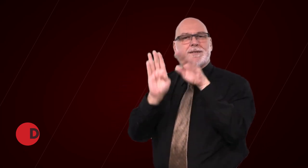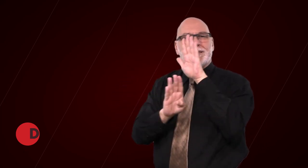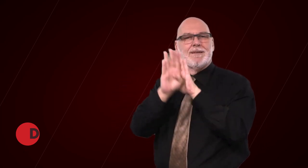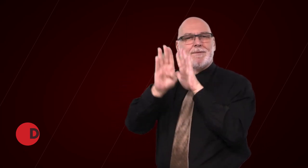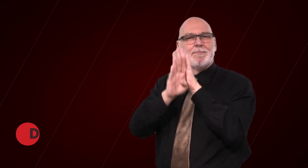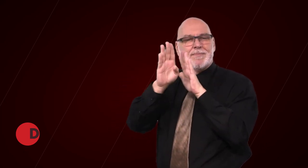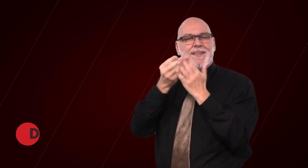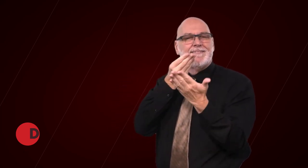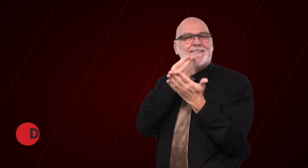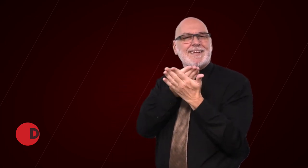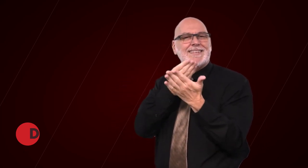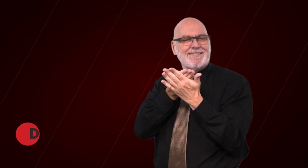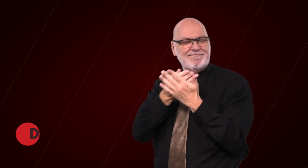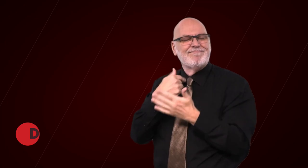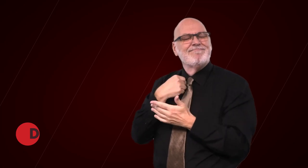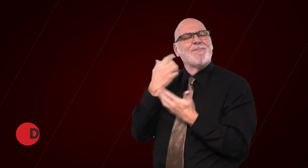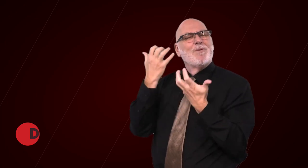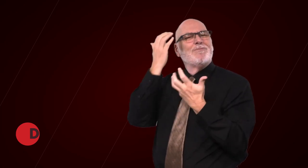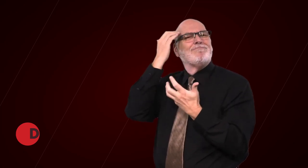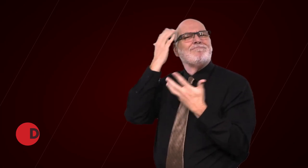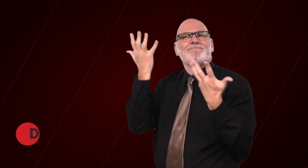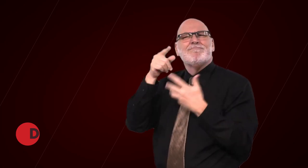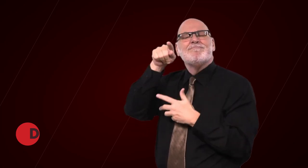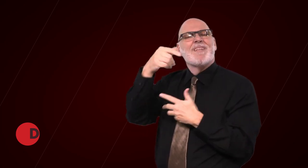Business Development and Finance what services and